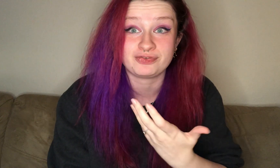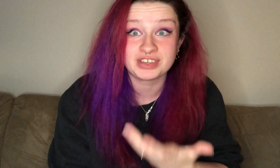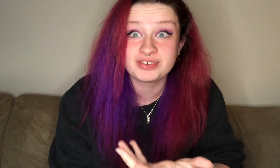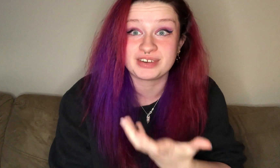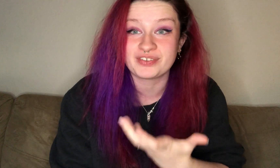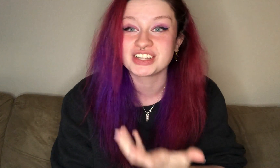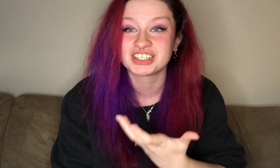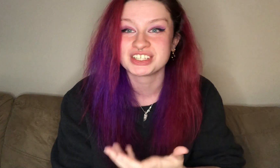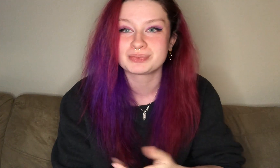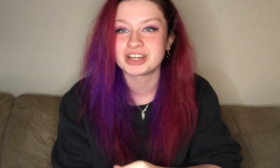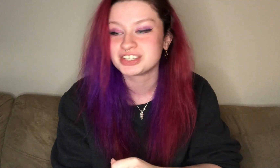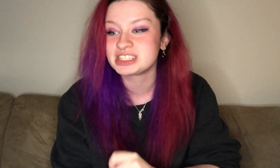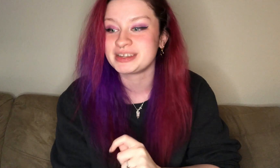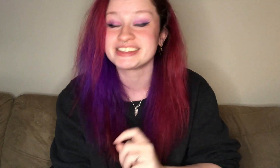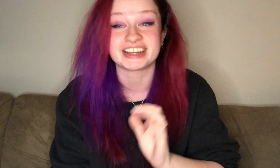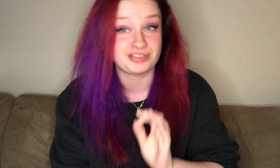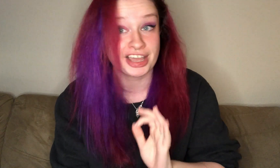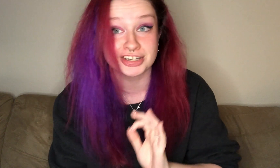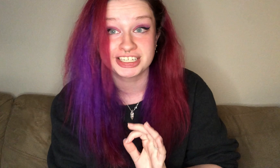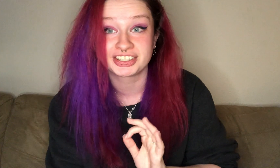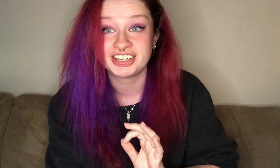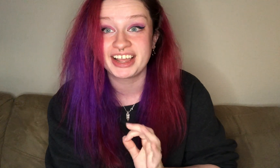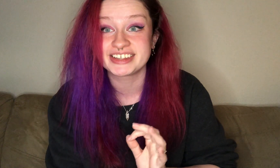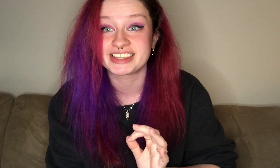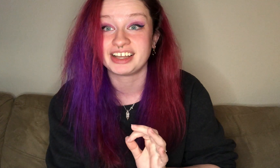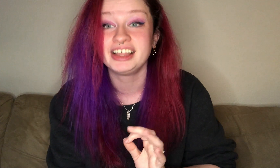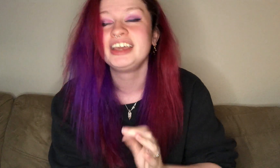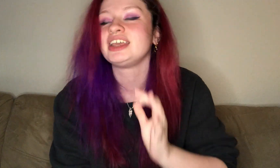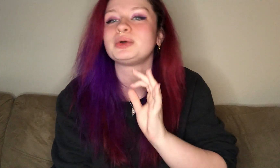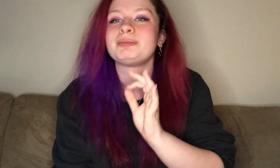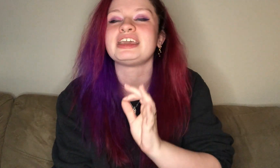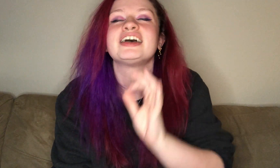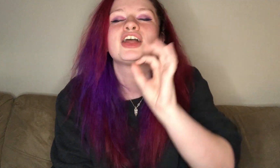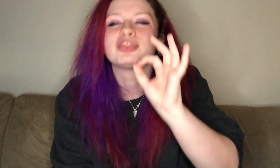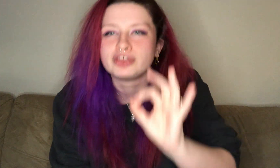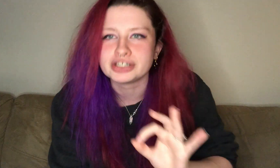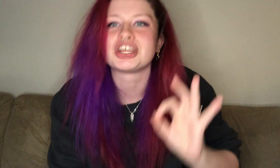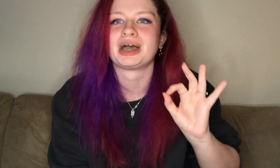vivid facial expressions means that if he actually learned ASL he would be the champ